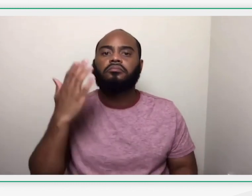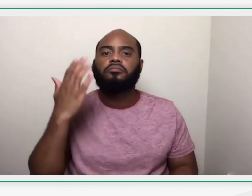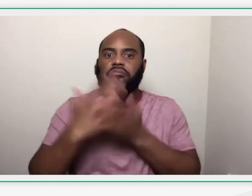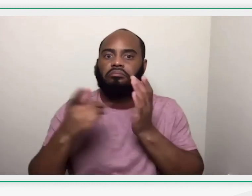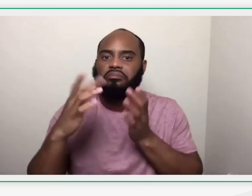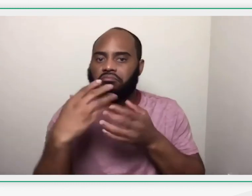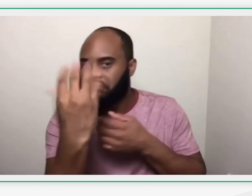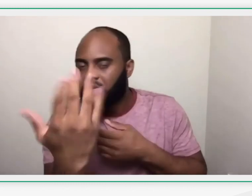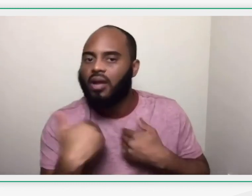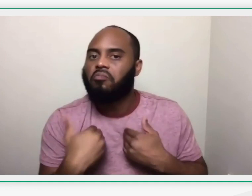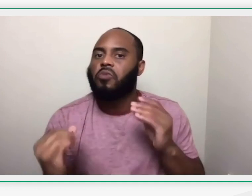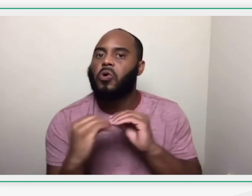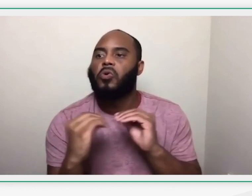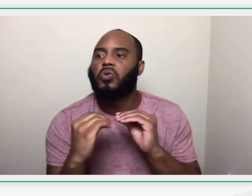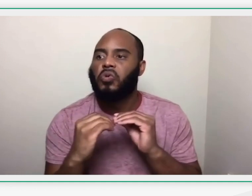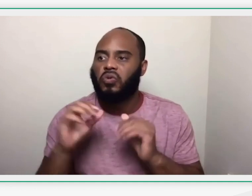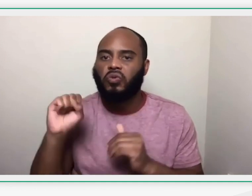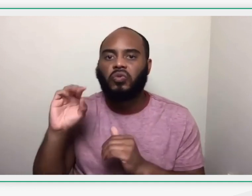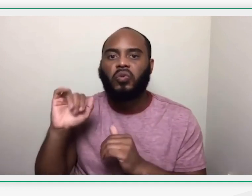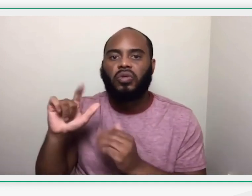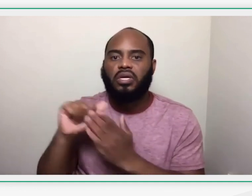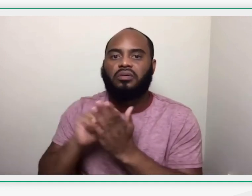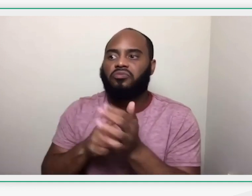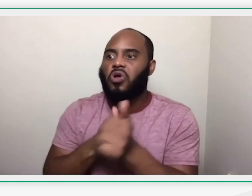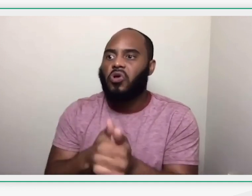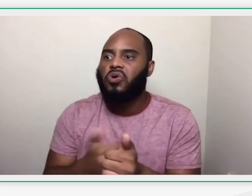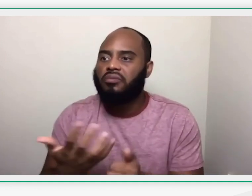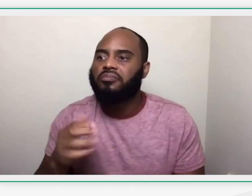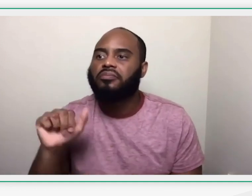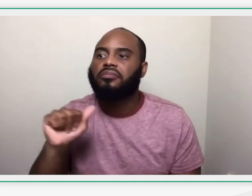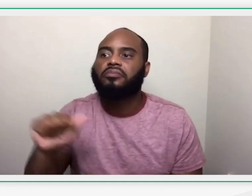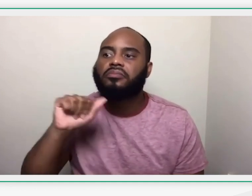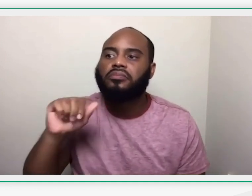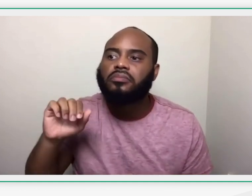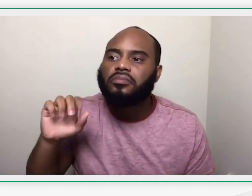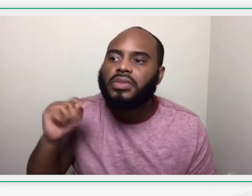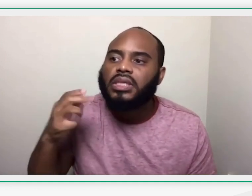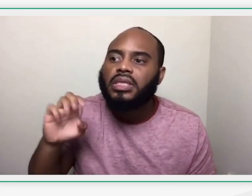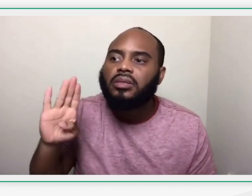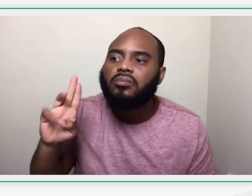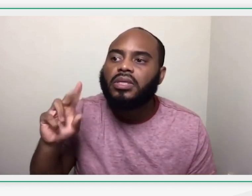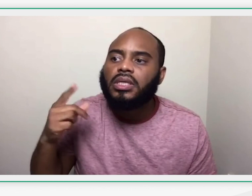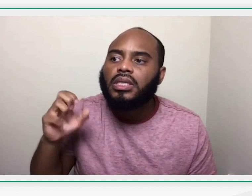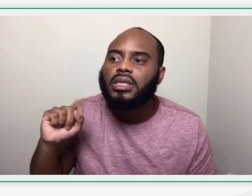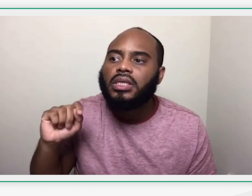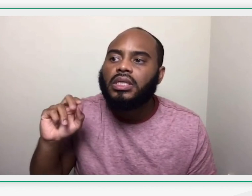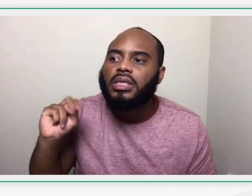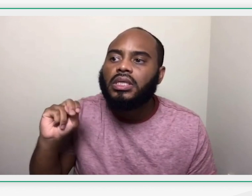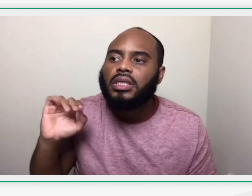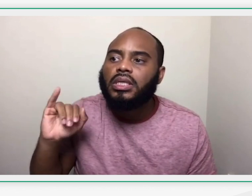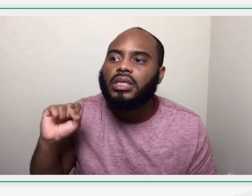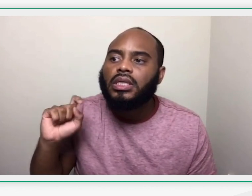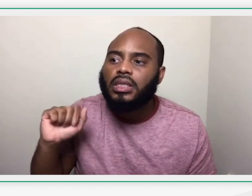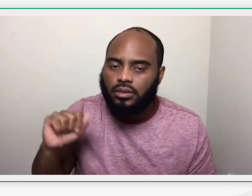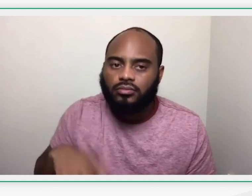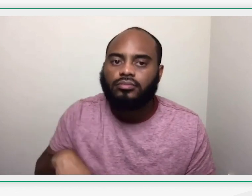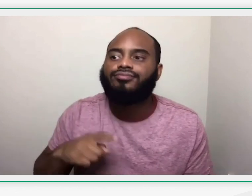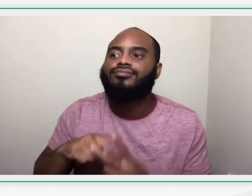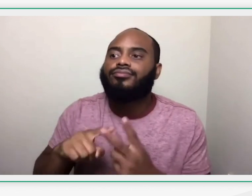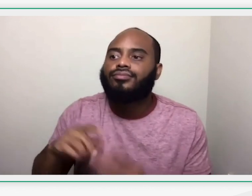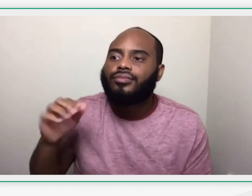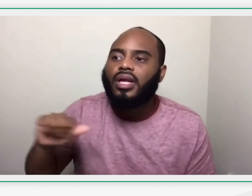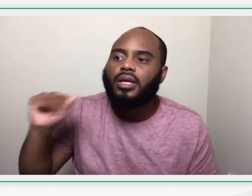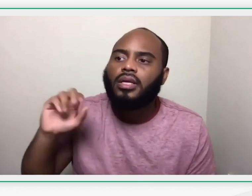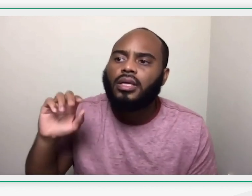Okay, that last Q & A question is not a question, but it's a comment sharing a couple more social media accounts to follow:@thebudgetnista